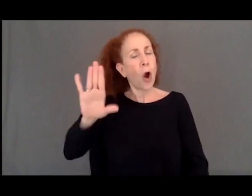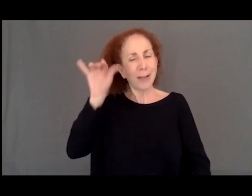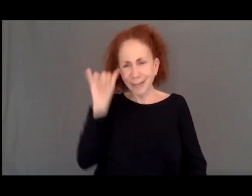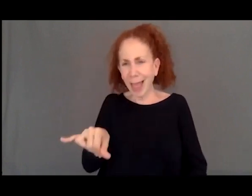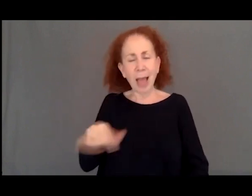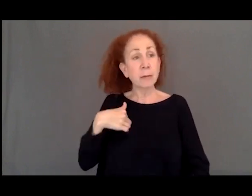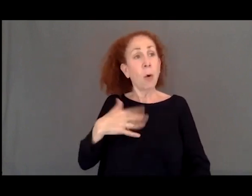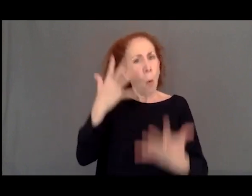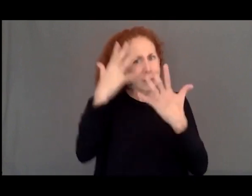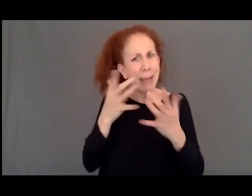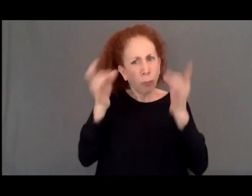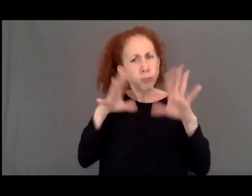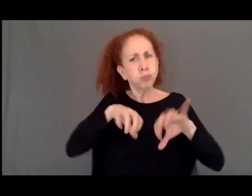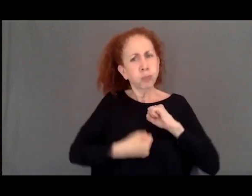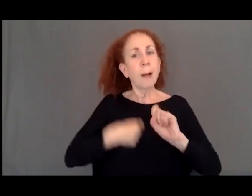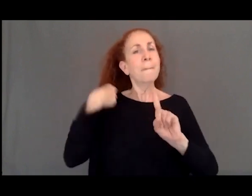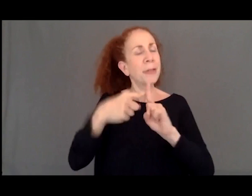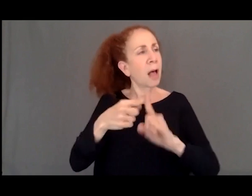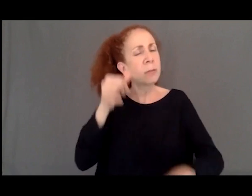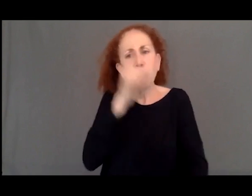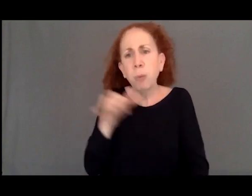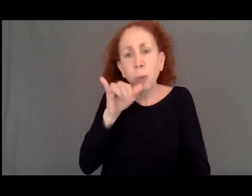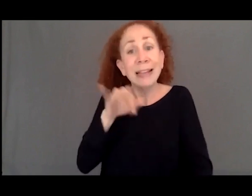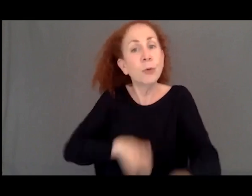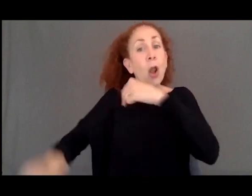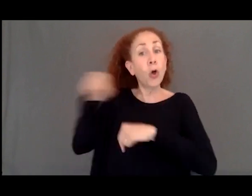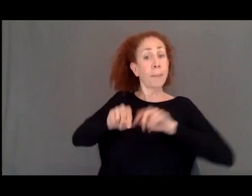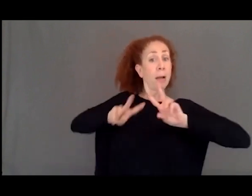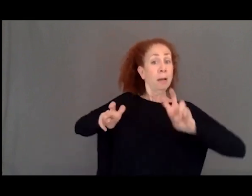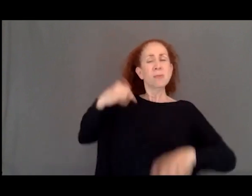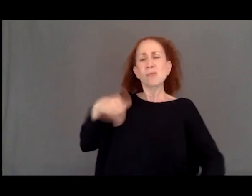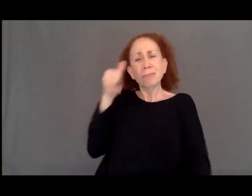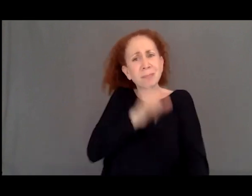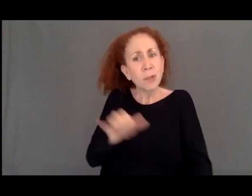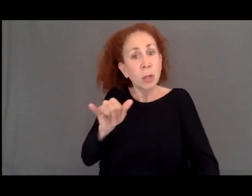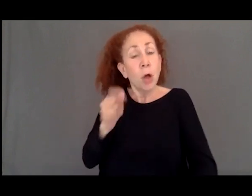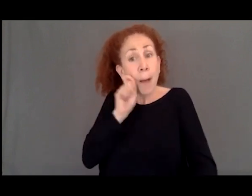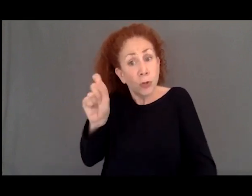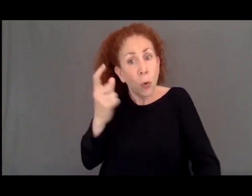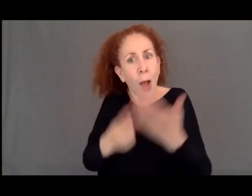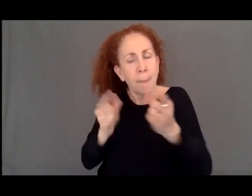They're definitely tragedies. But they're also, if you have enough distance on them, absurd. What's happening in Ukraine is absurd,